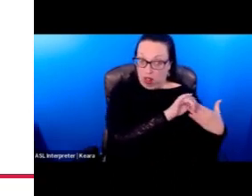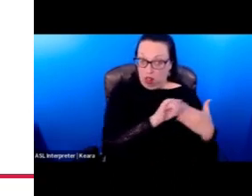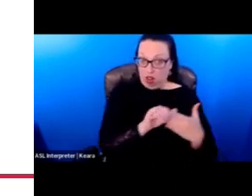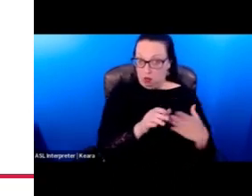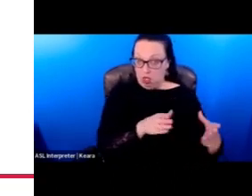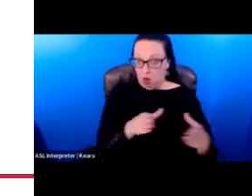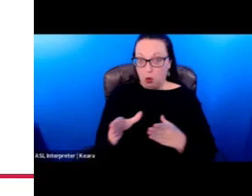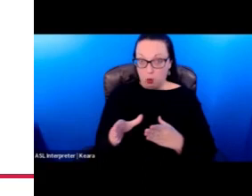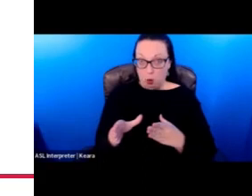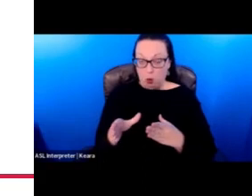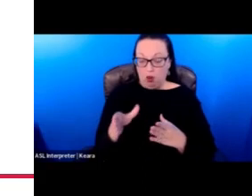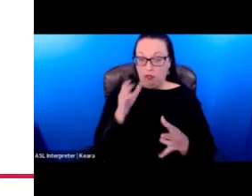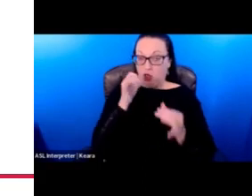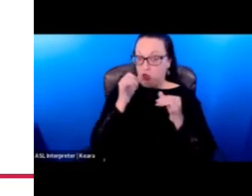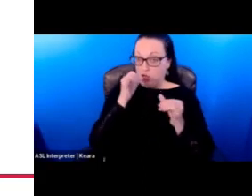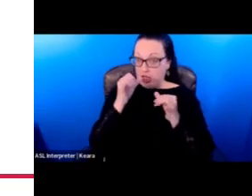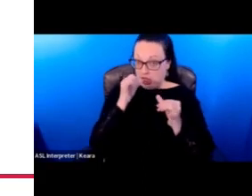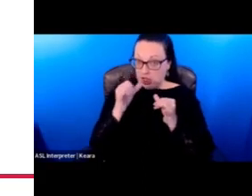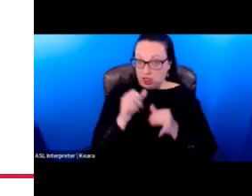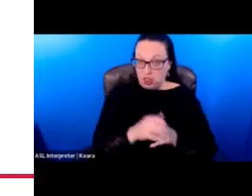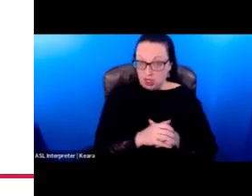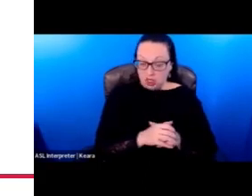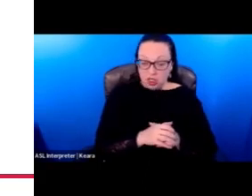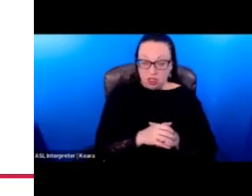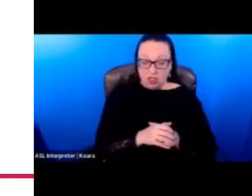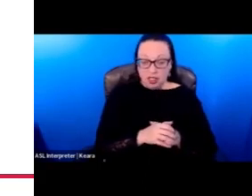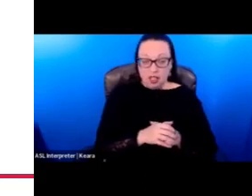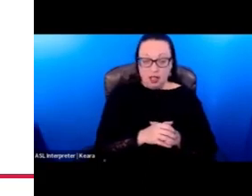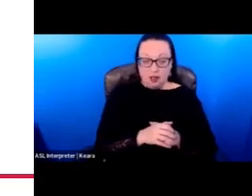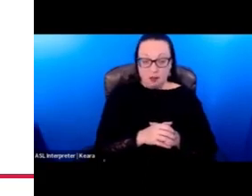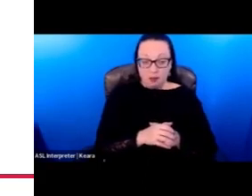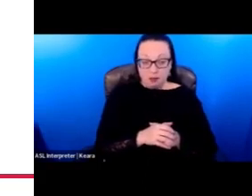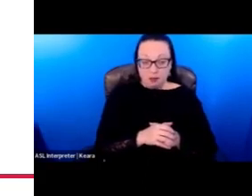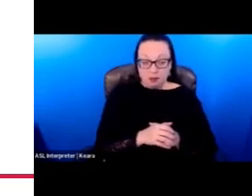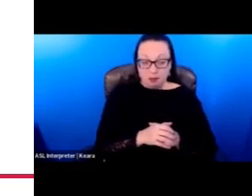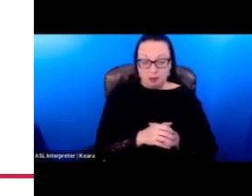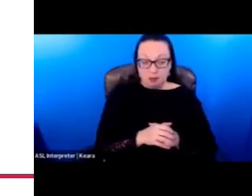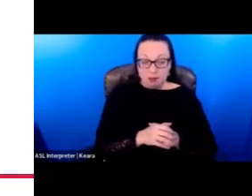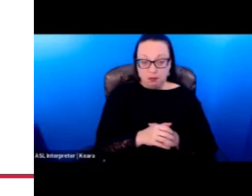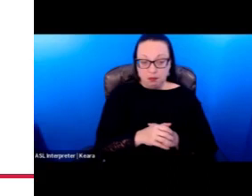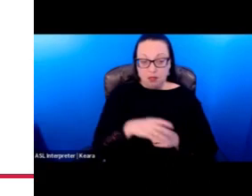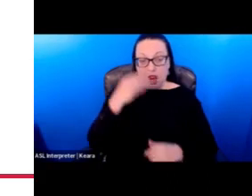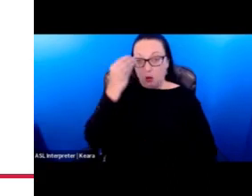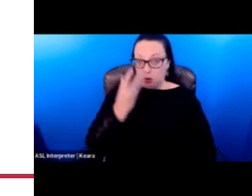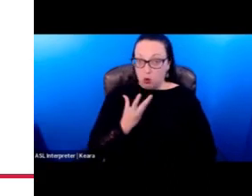the drinking to the point where it got, I was told when I was in